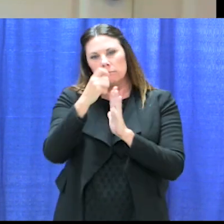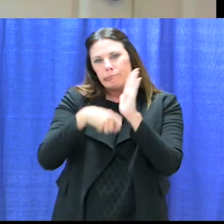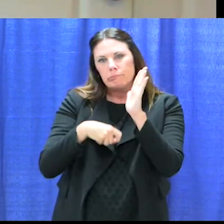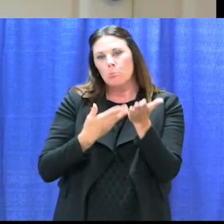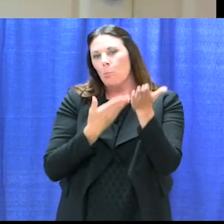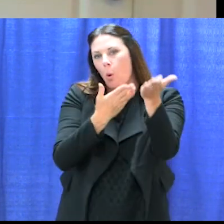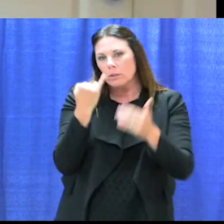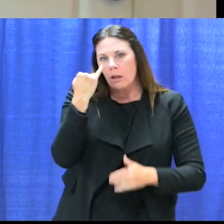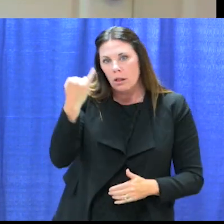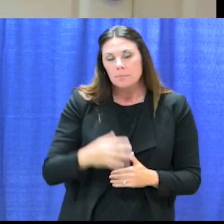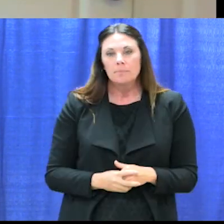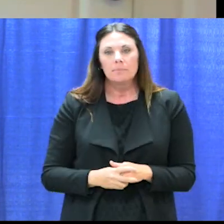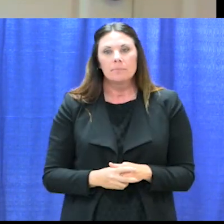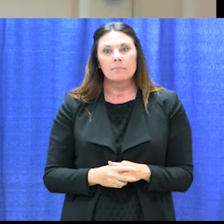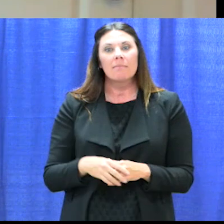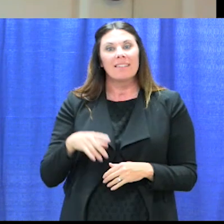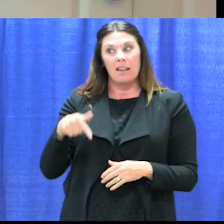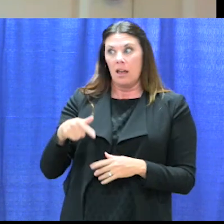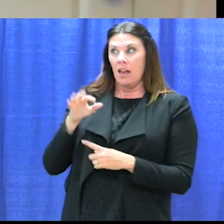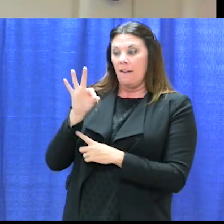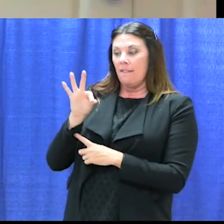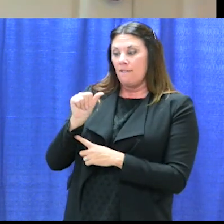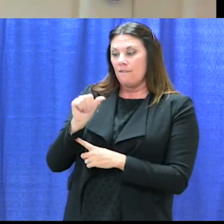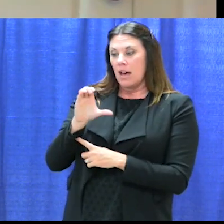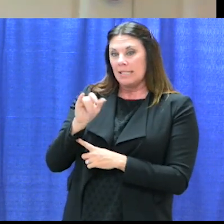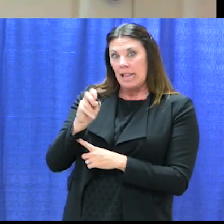The Department of Education will act as the facilitator and in the distribution of funding